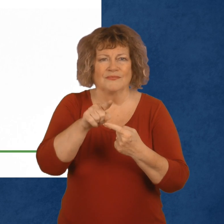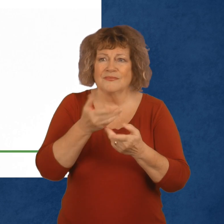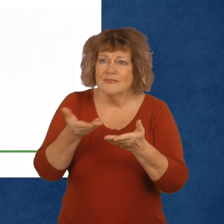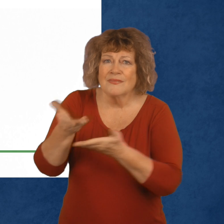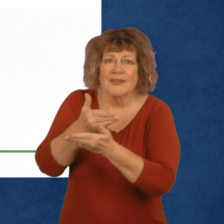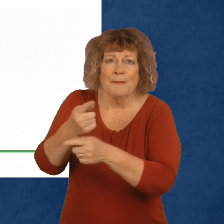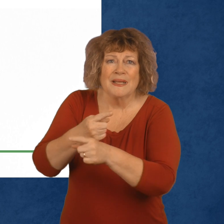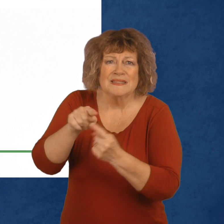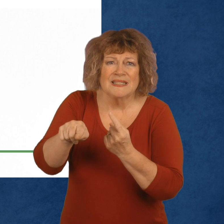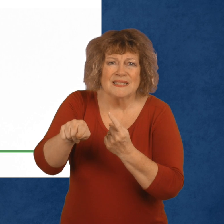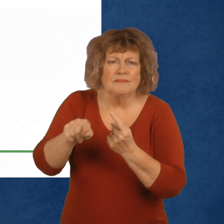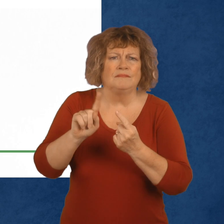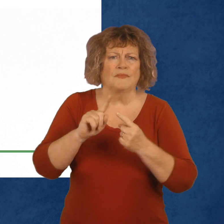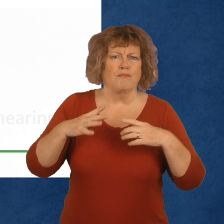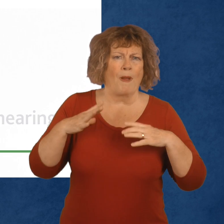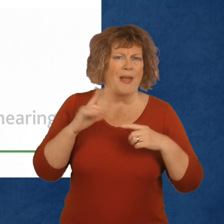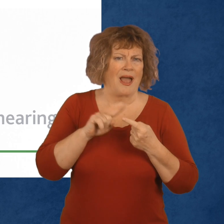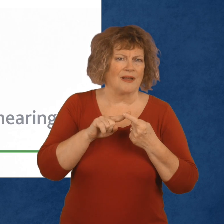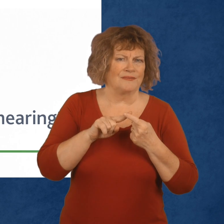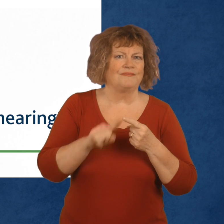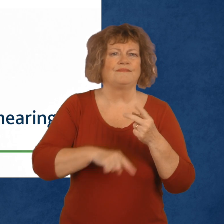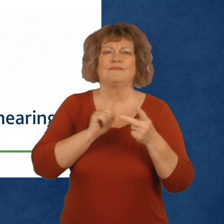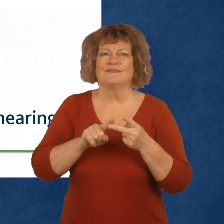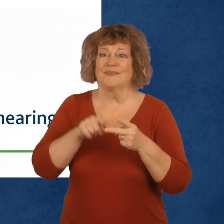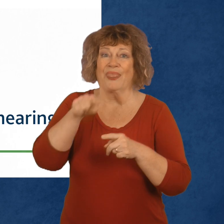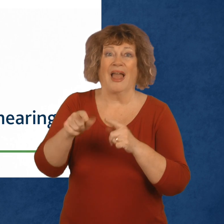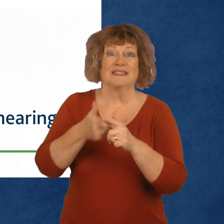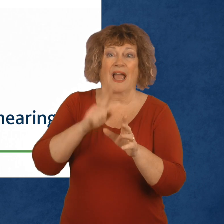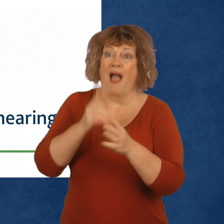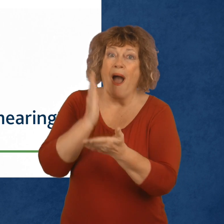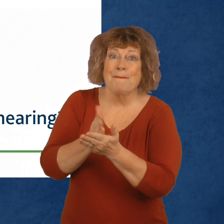What will happen on the day? How should you behave in the hearing?